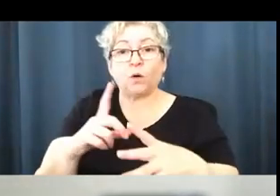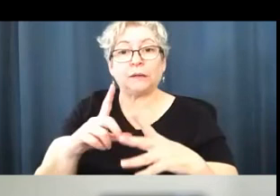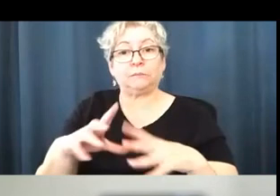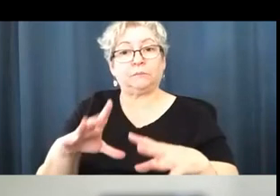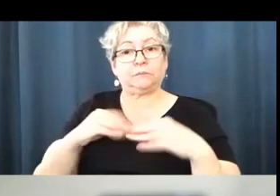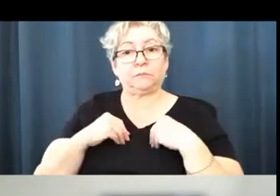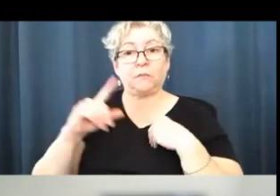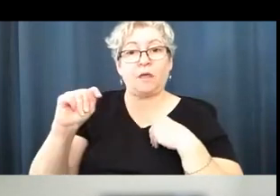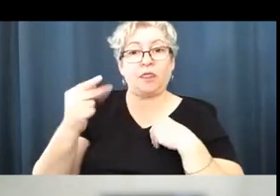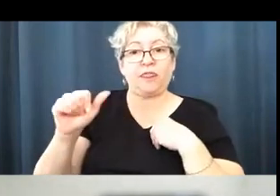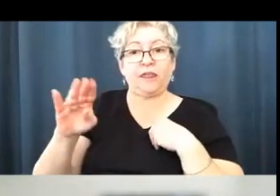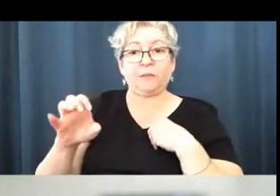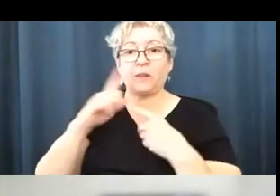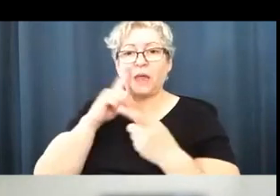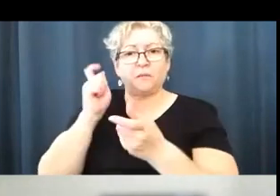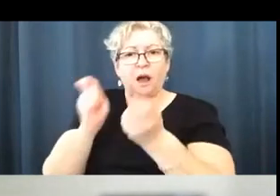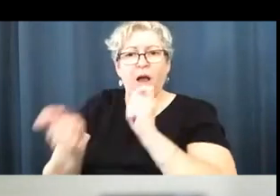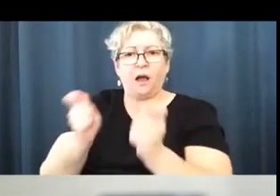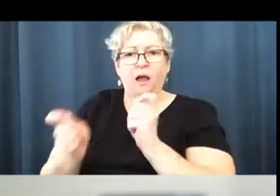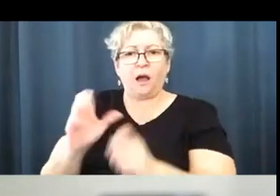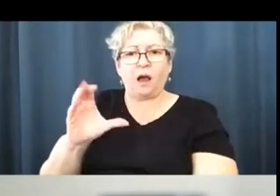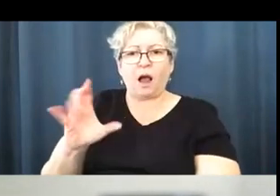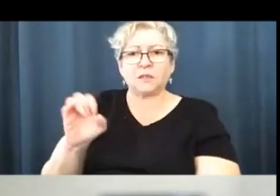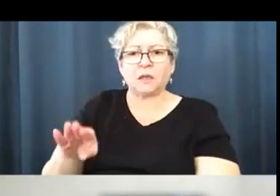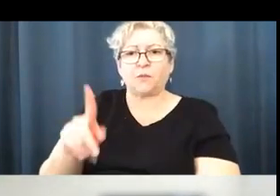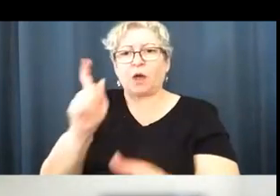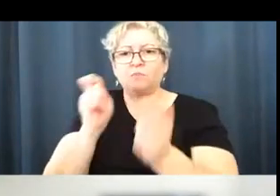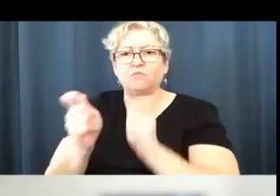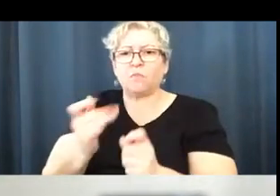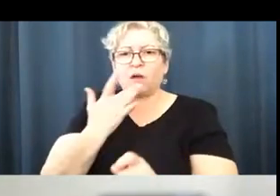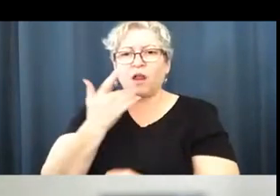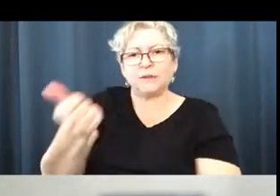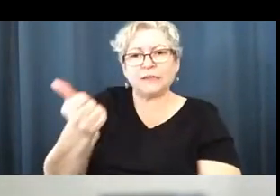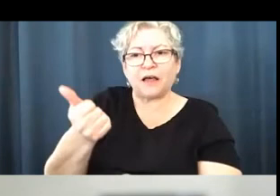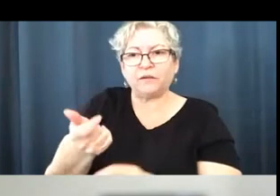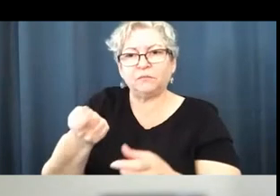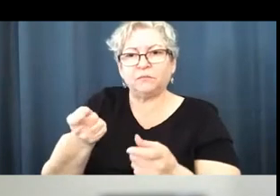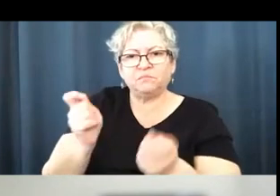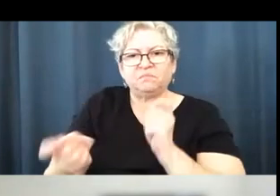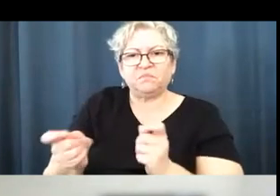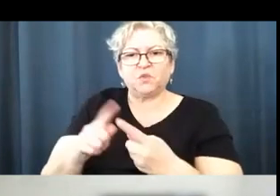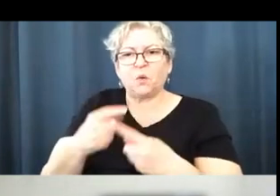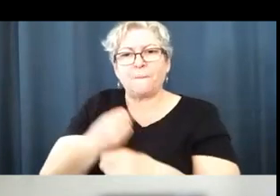and do a lot of customizations to it, maybe you could tweak those colors and make those changes and things like that to make it work better.